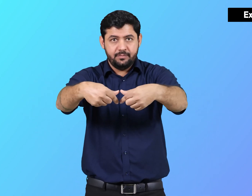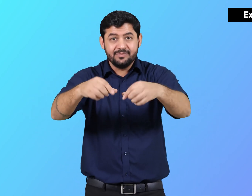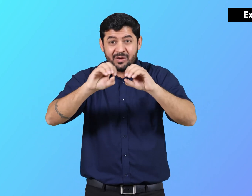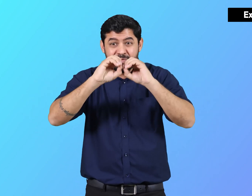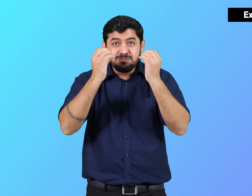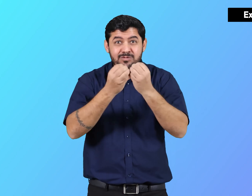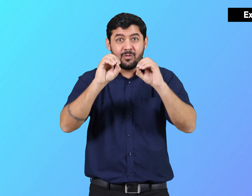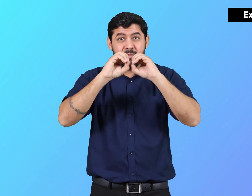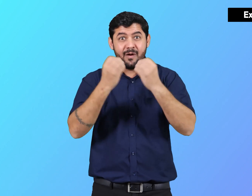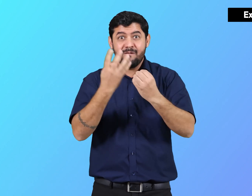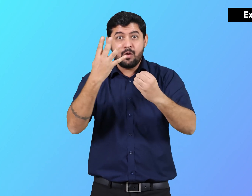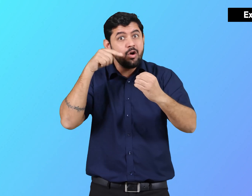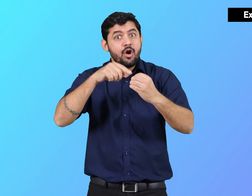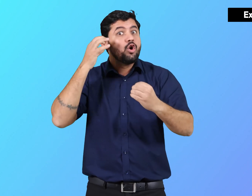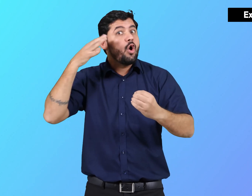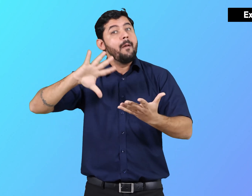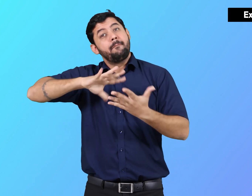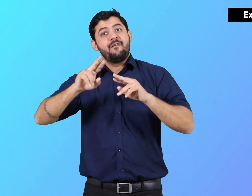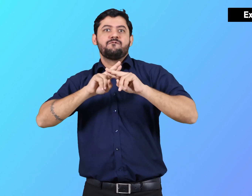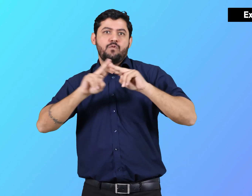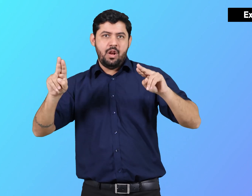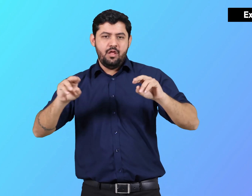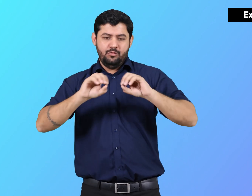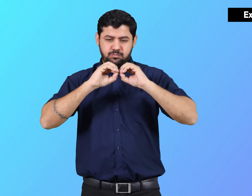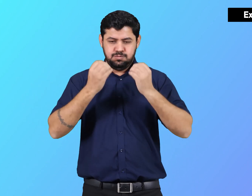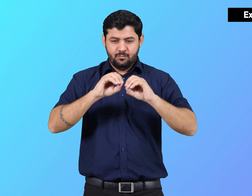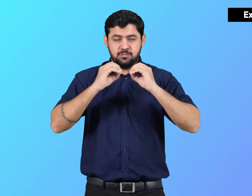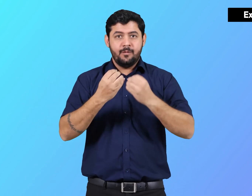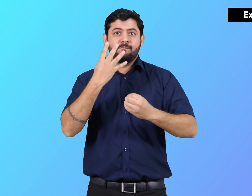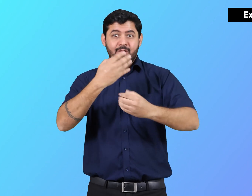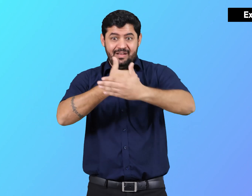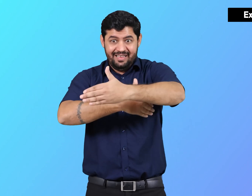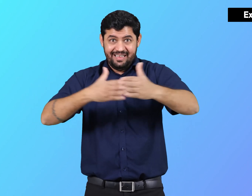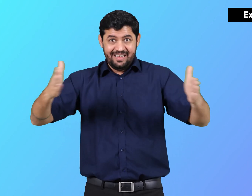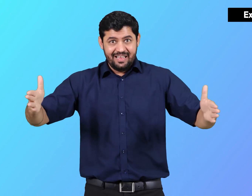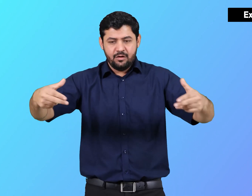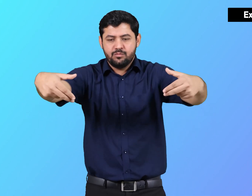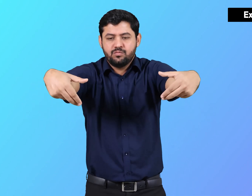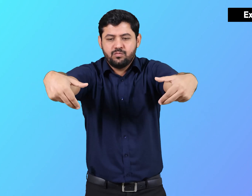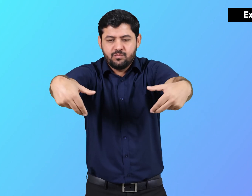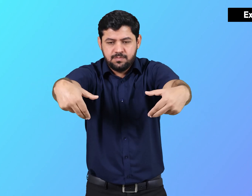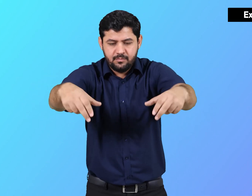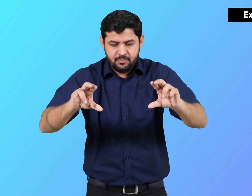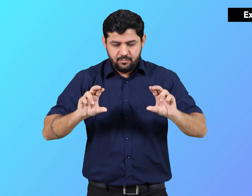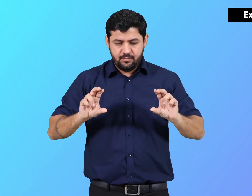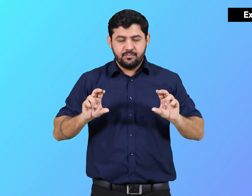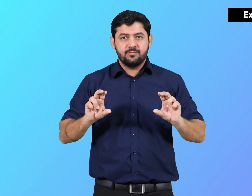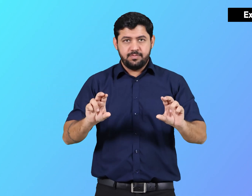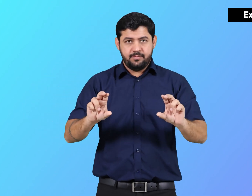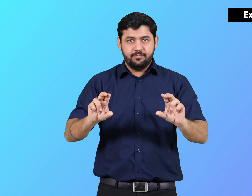He made four rings of gold and attached them to the four corners. These rings were used for carrying the Box. There were two rings on each side.